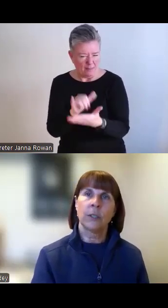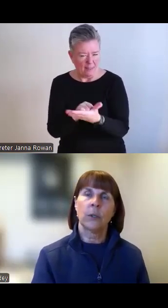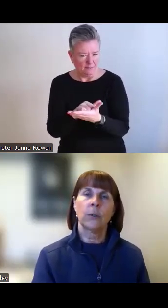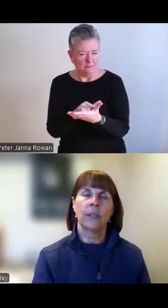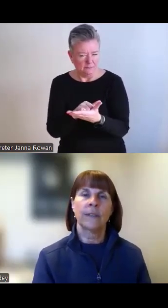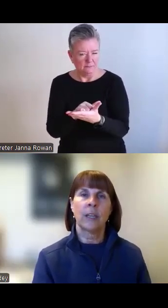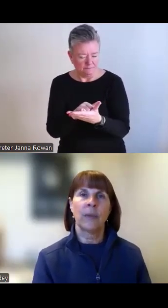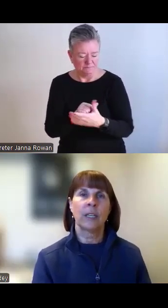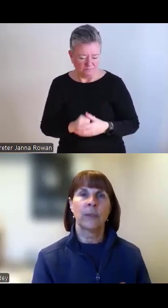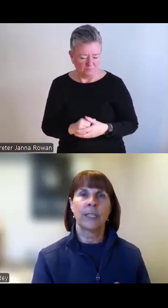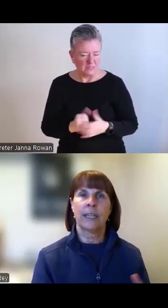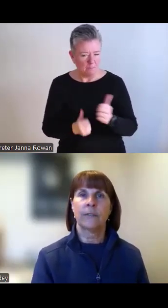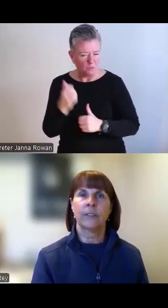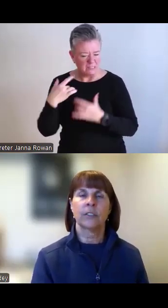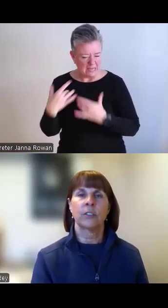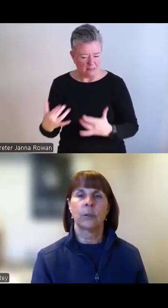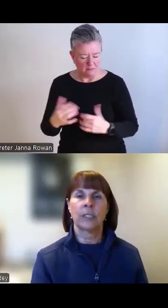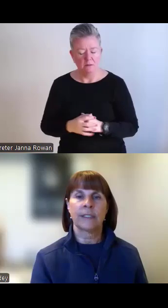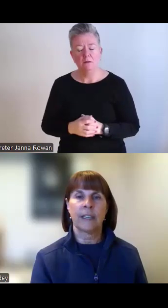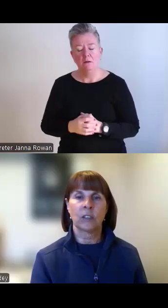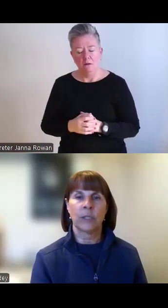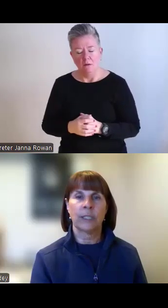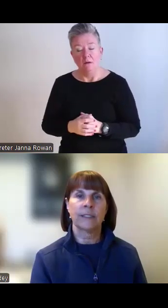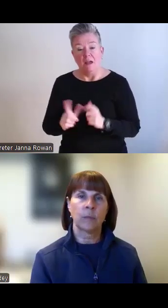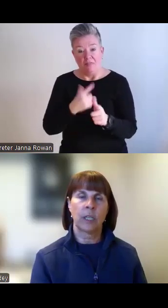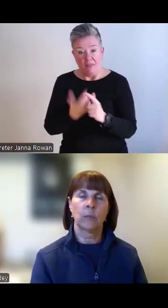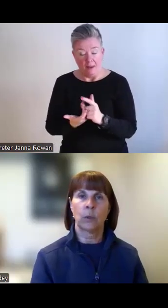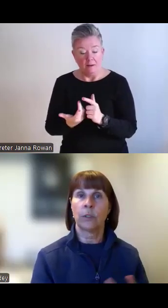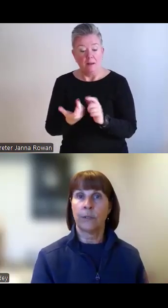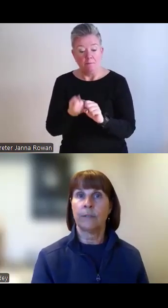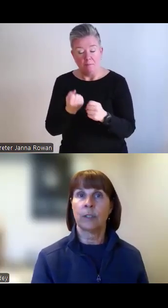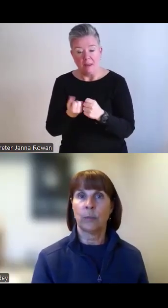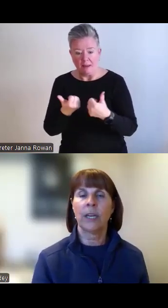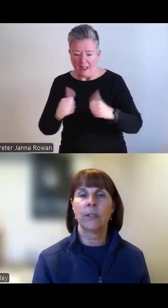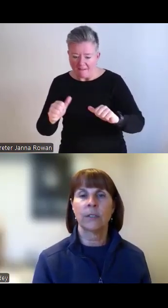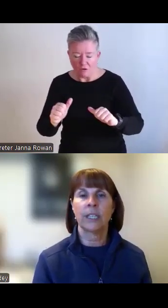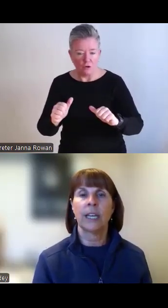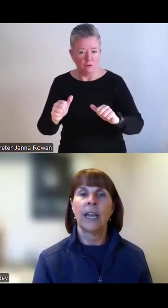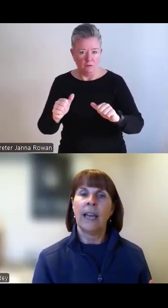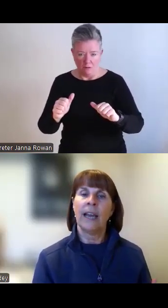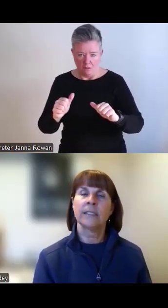Also, they make a big effort to do an assessment, sometimes more even a battery,